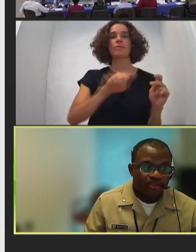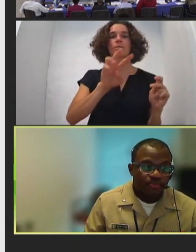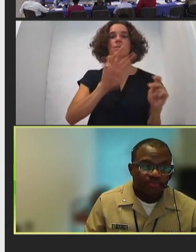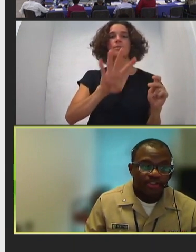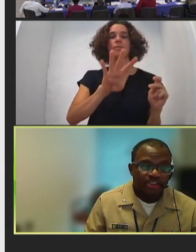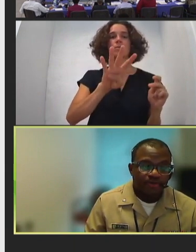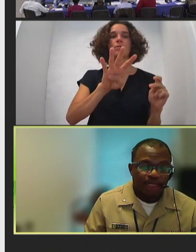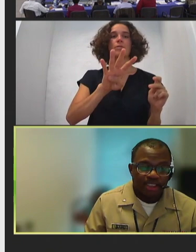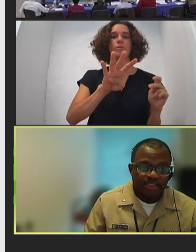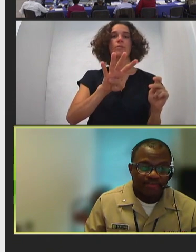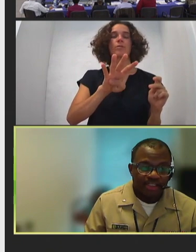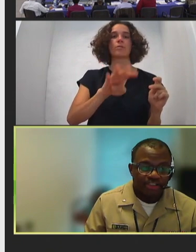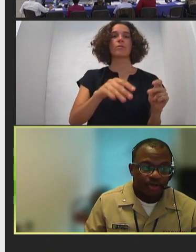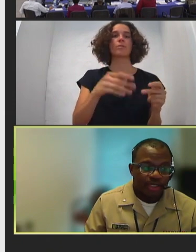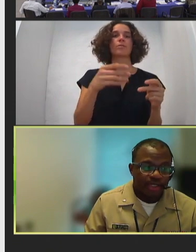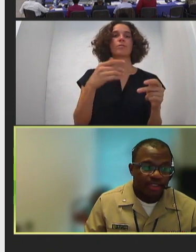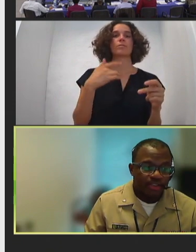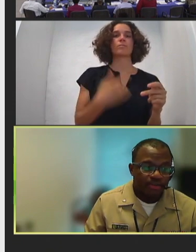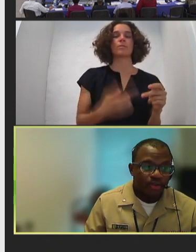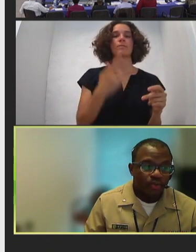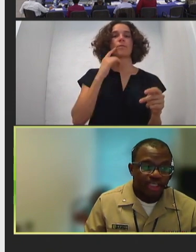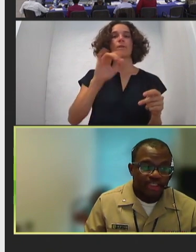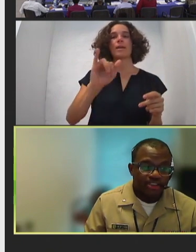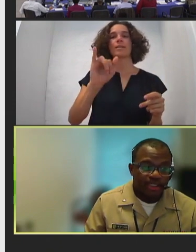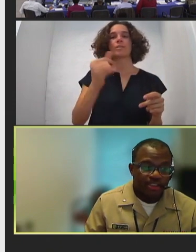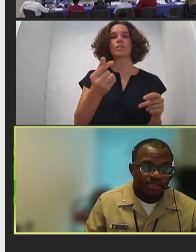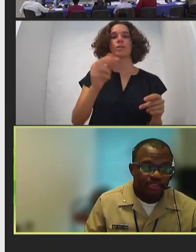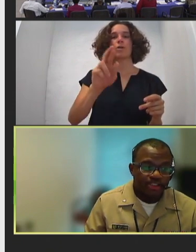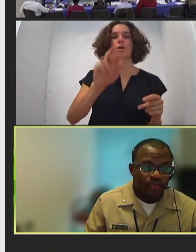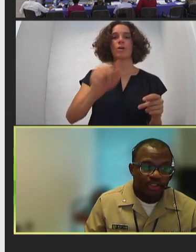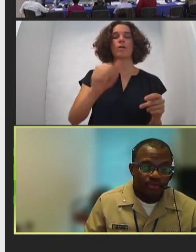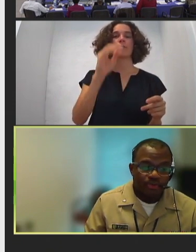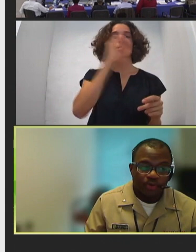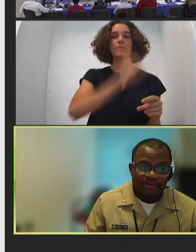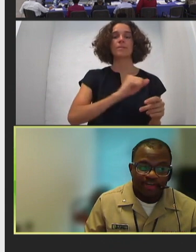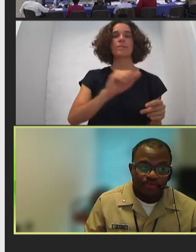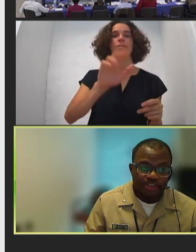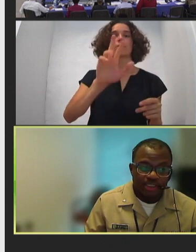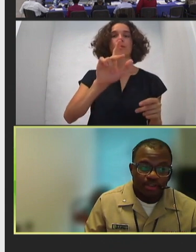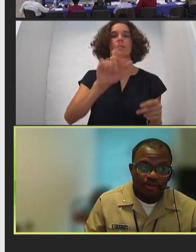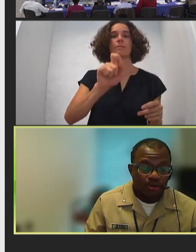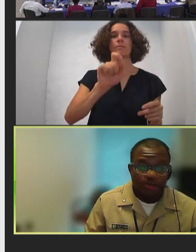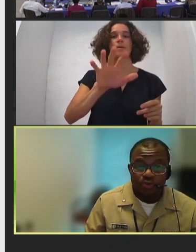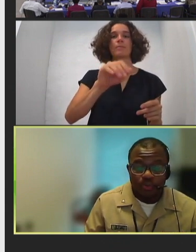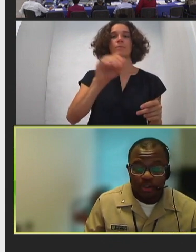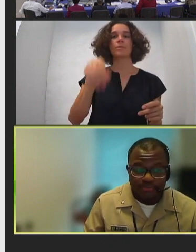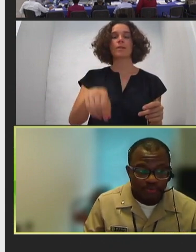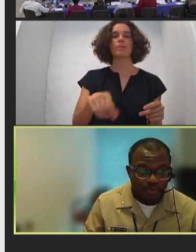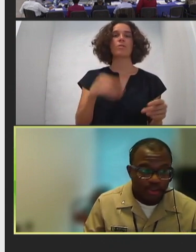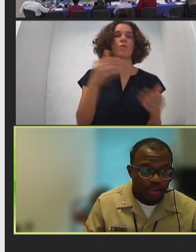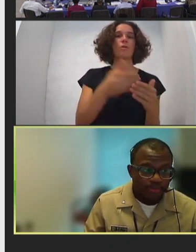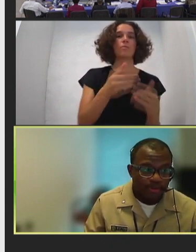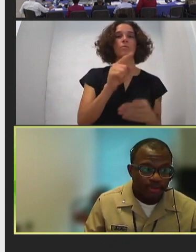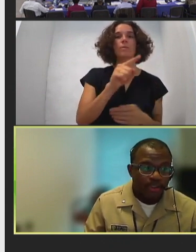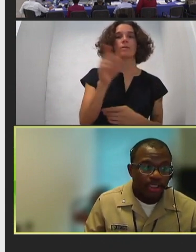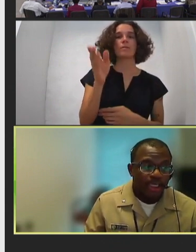the prevalence of a positive IGRA was estimated to be 23.5 percent or almost one in four. And